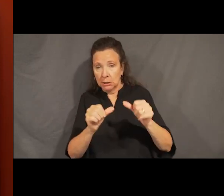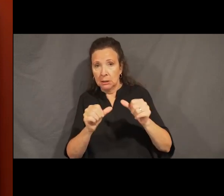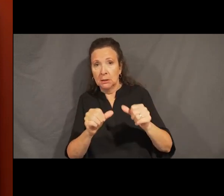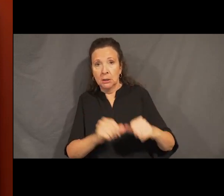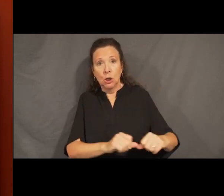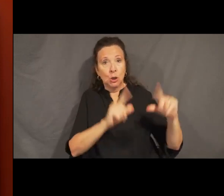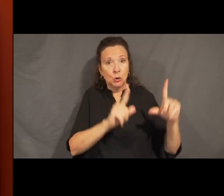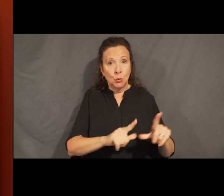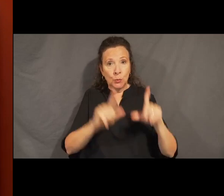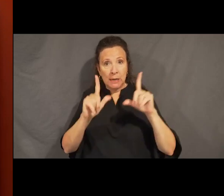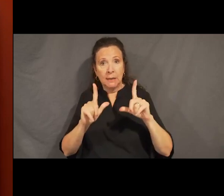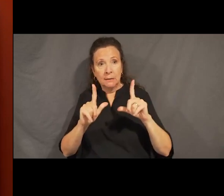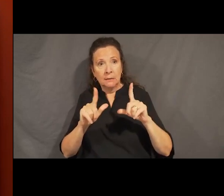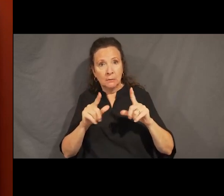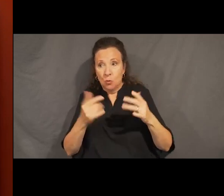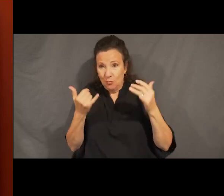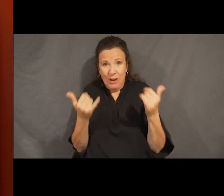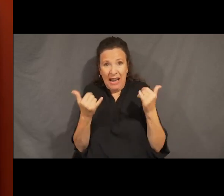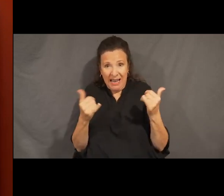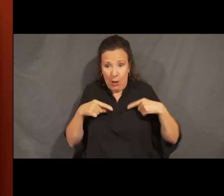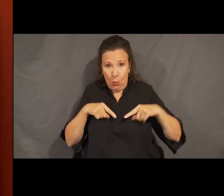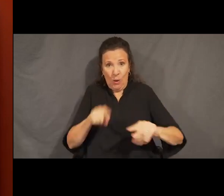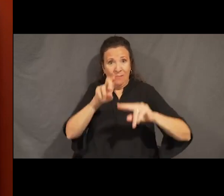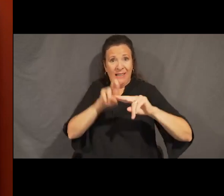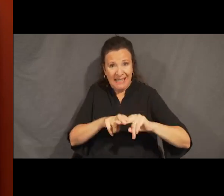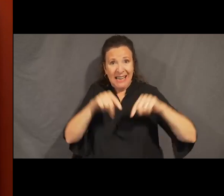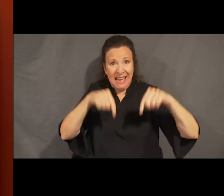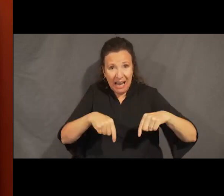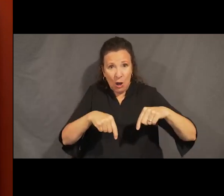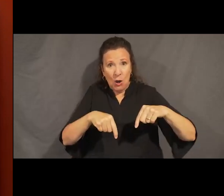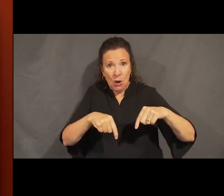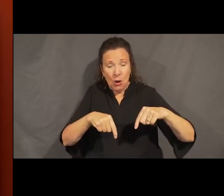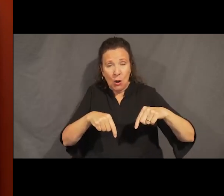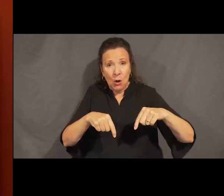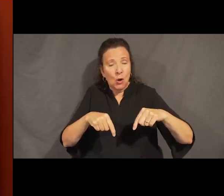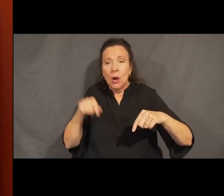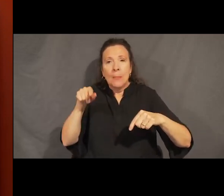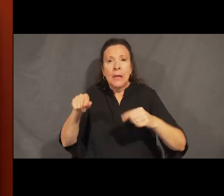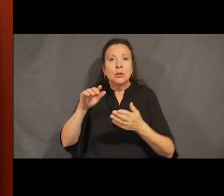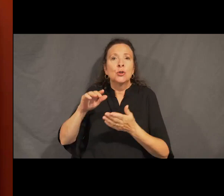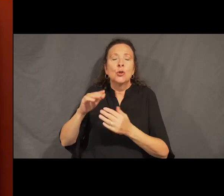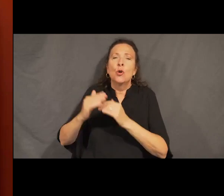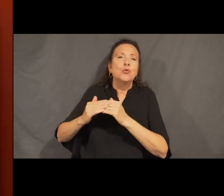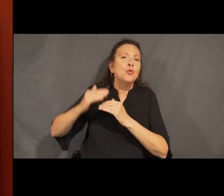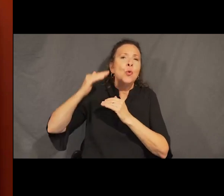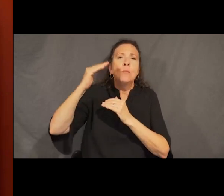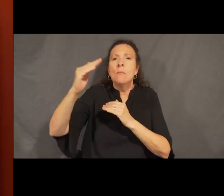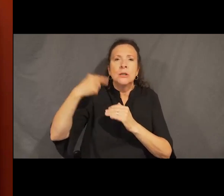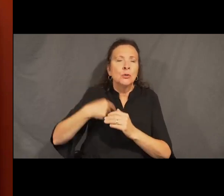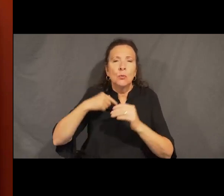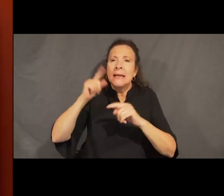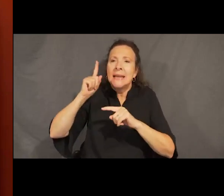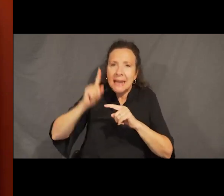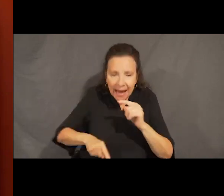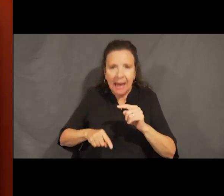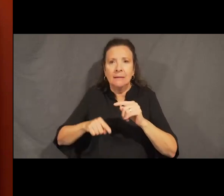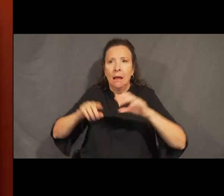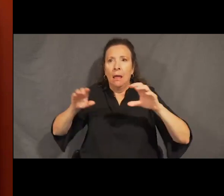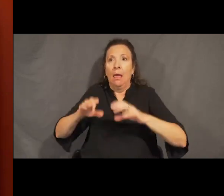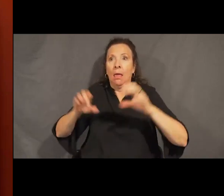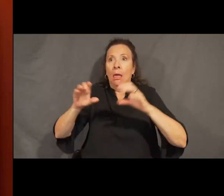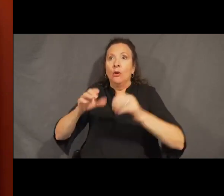in this session, that the volume is too much for us to ever get on top of if we insist on doing